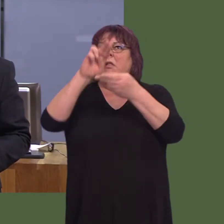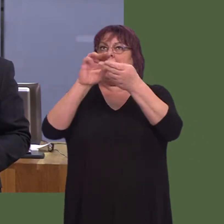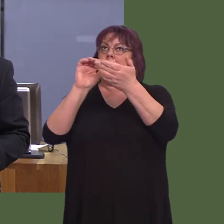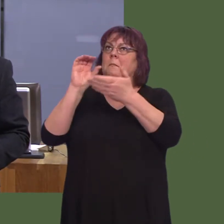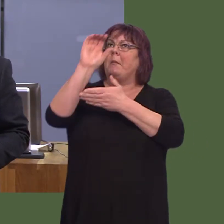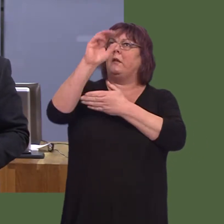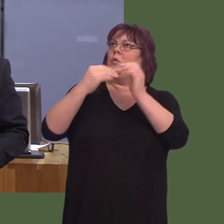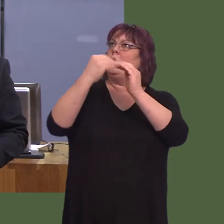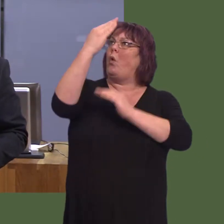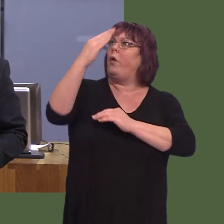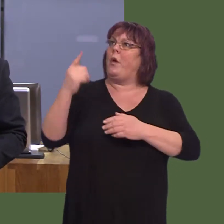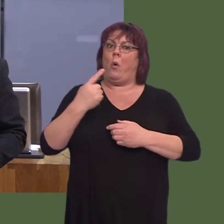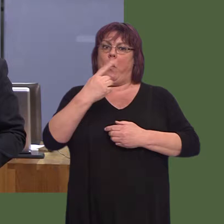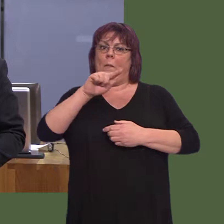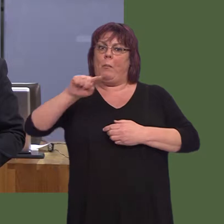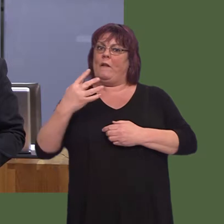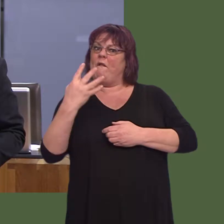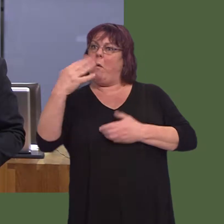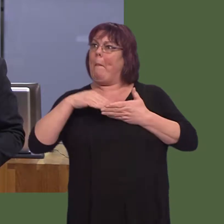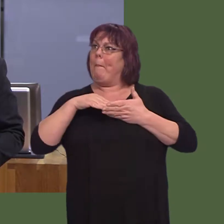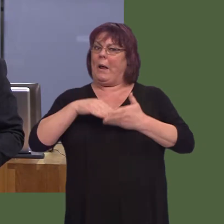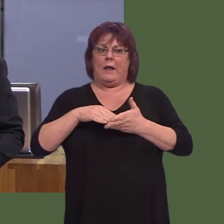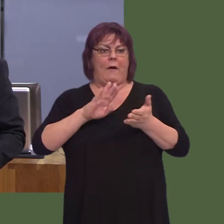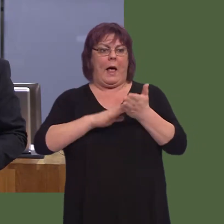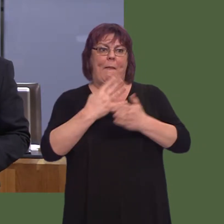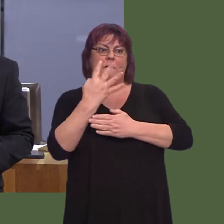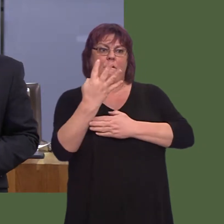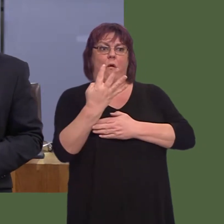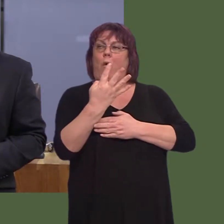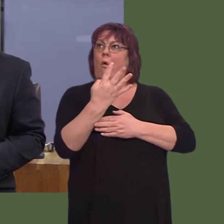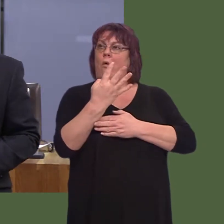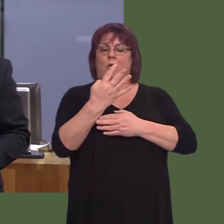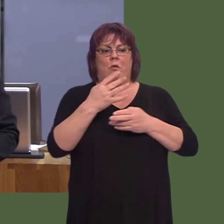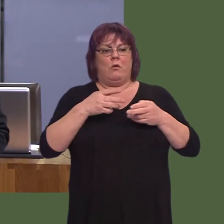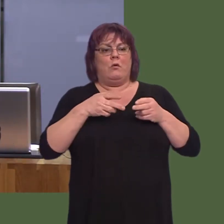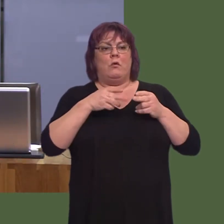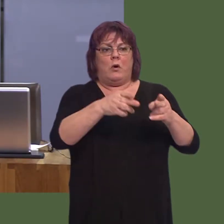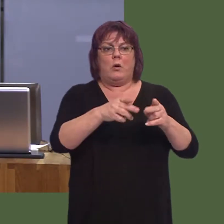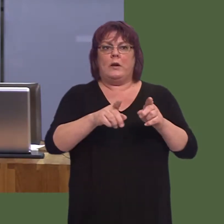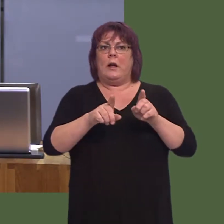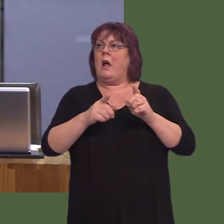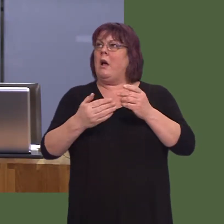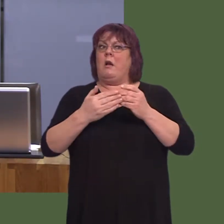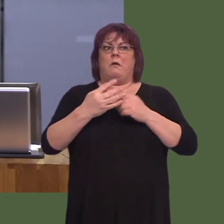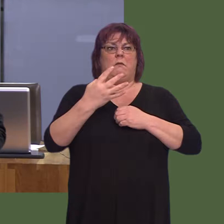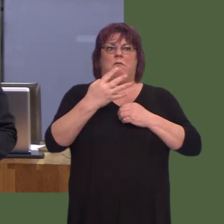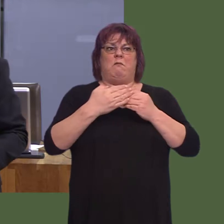You're spending £1.4 billion on an M4 relief road, £400 million more than you were anticipating